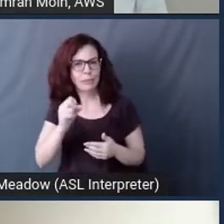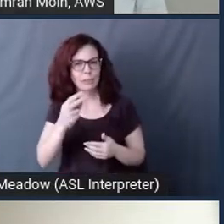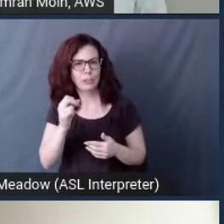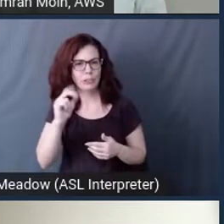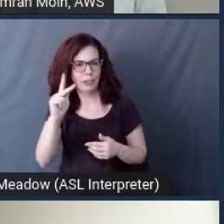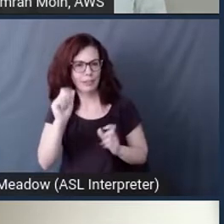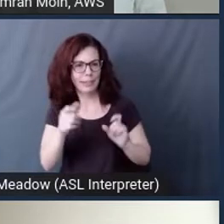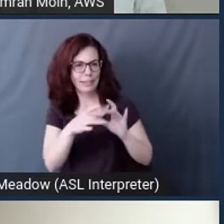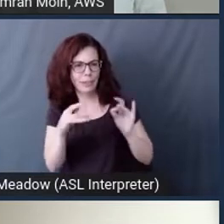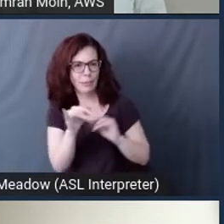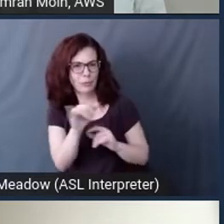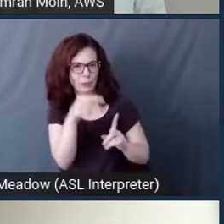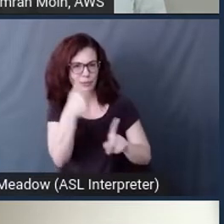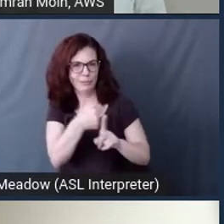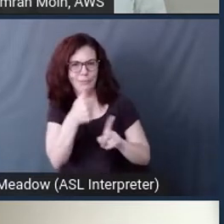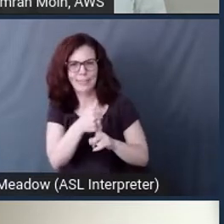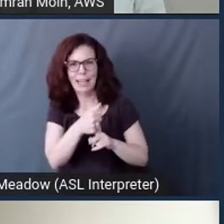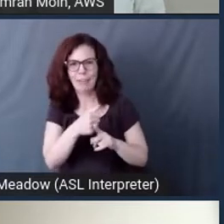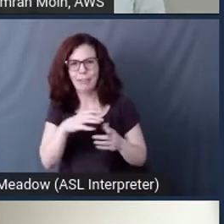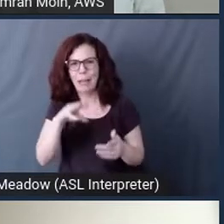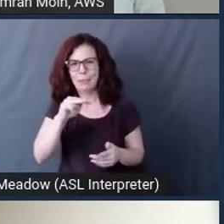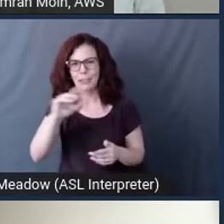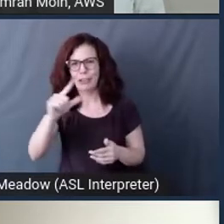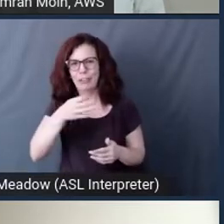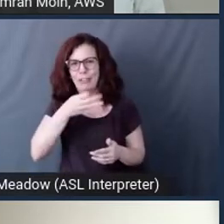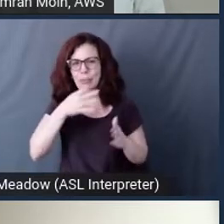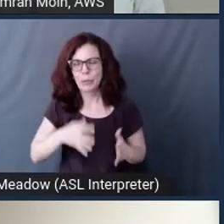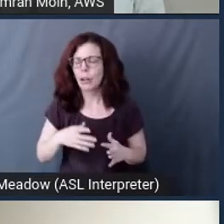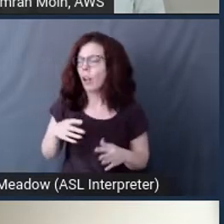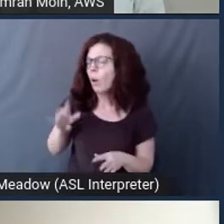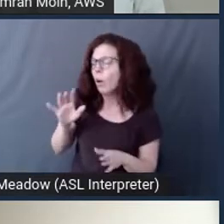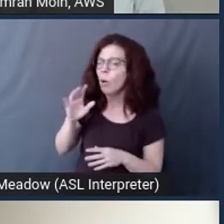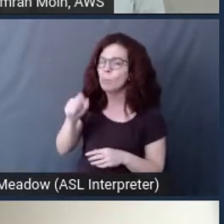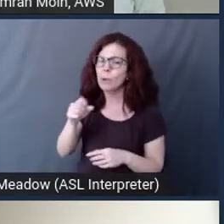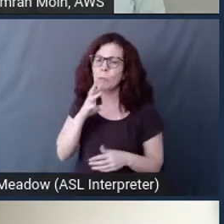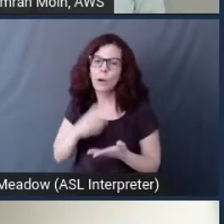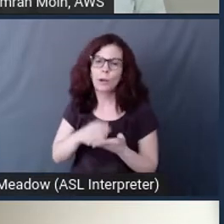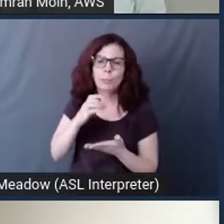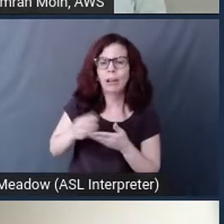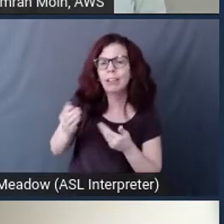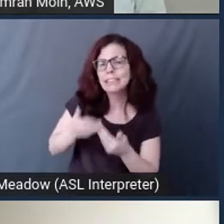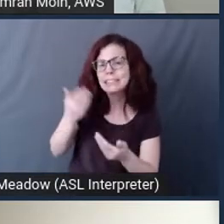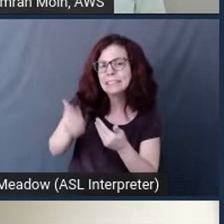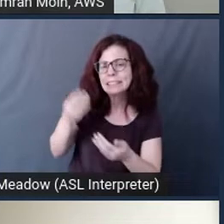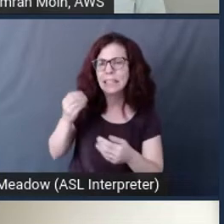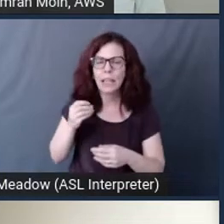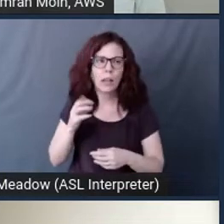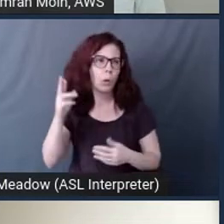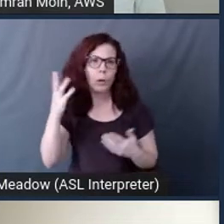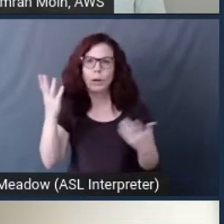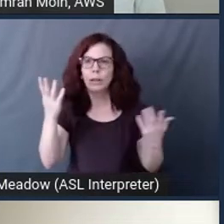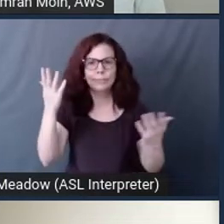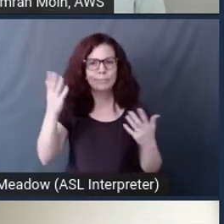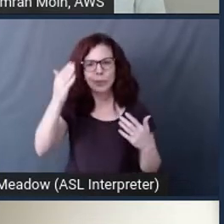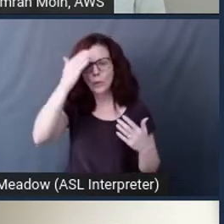as a machine learning expert here. People saying like, oh, water bottles are easy, or, you're saying shelf.